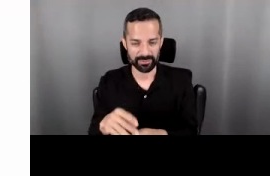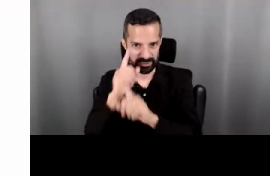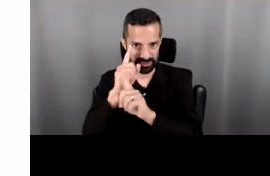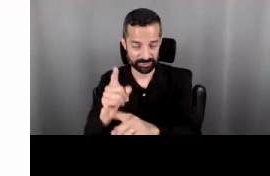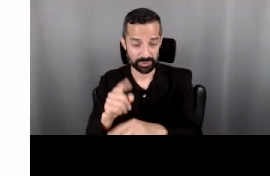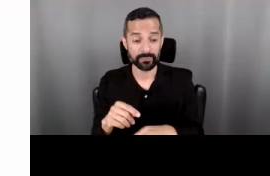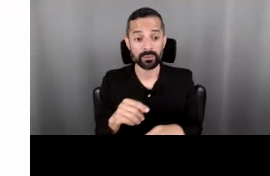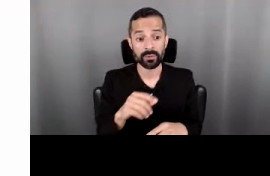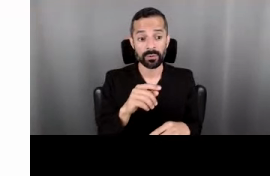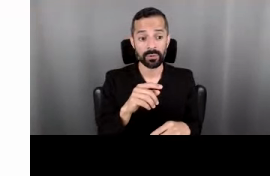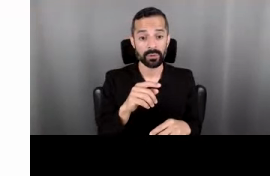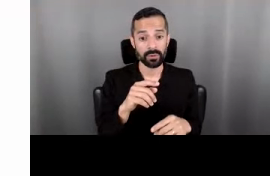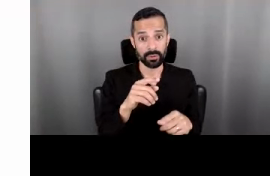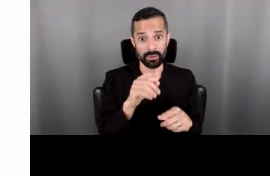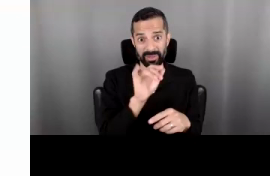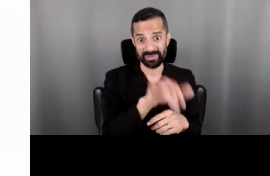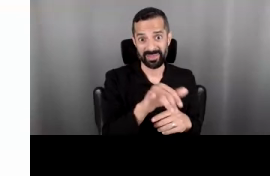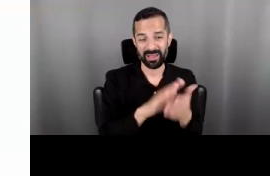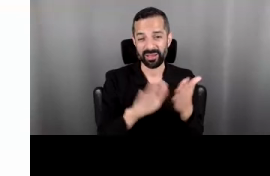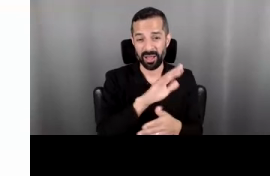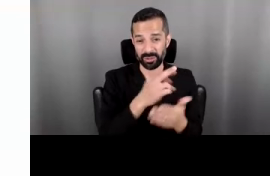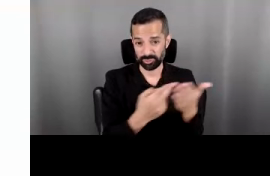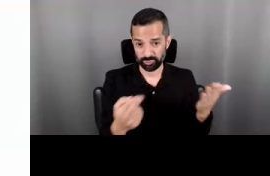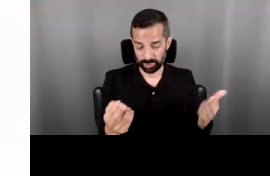having the potential to impact beyond the requesting area.